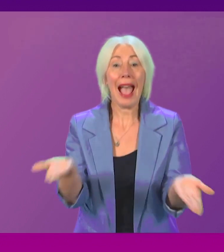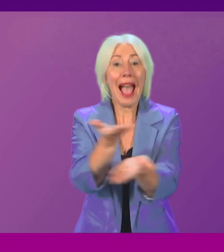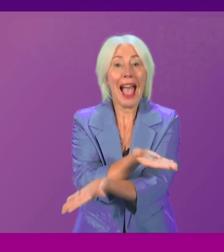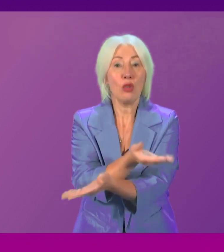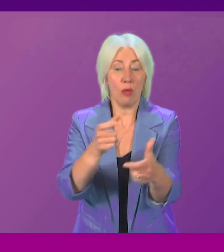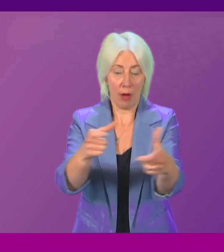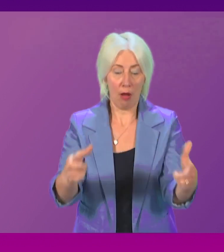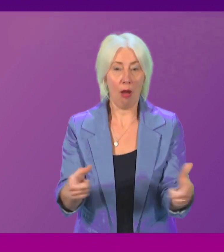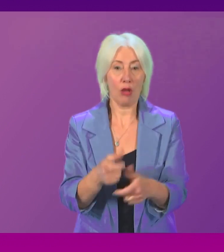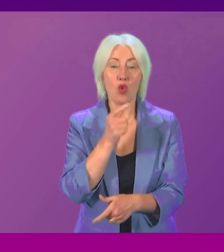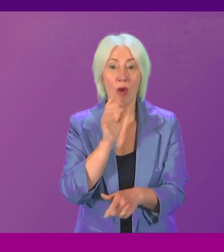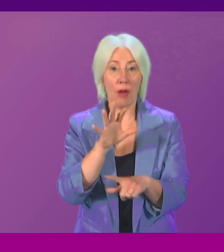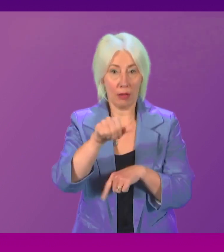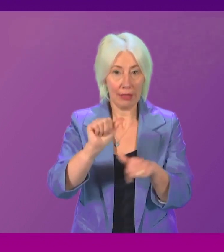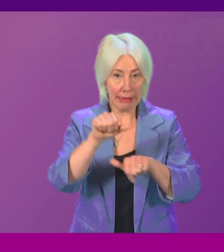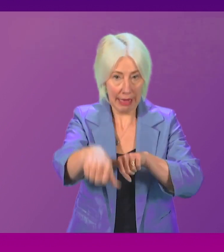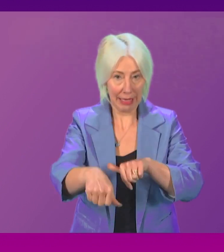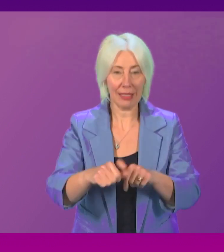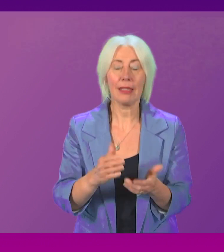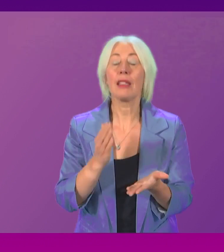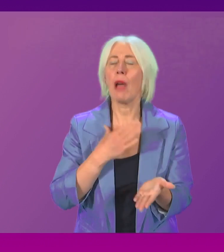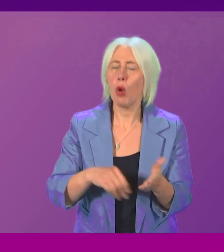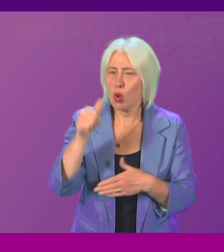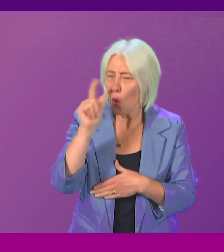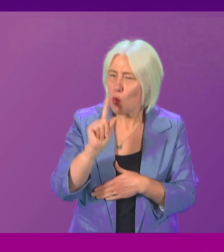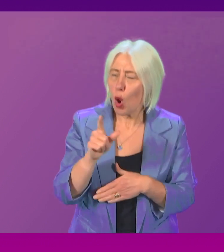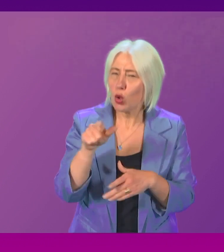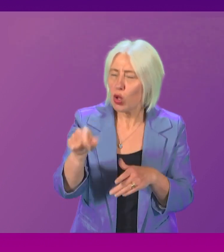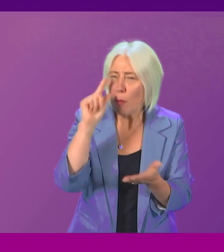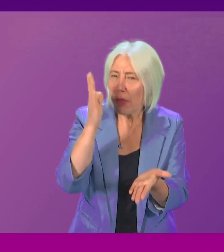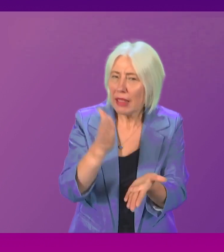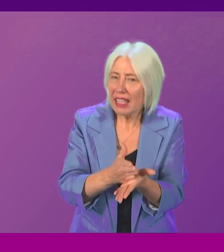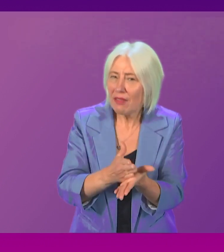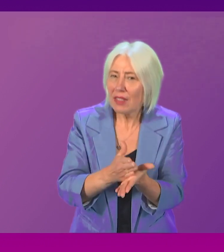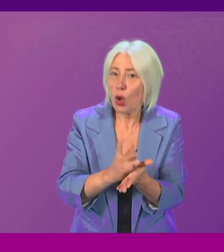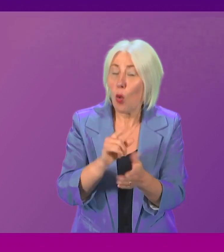It is important to check what she believes is in the in-tray for the next First Minister.